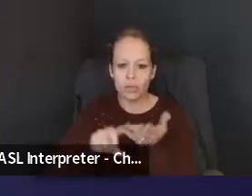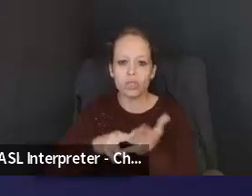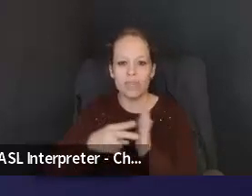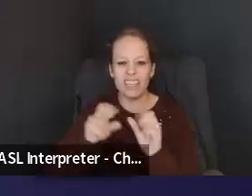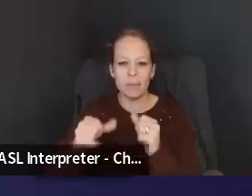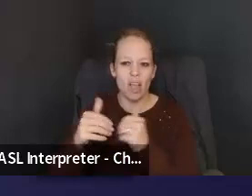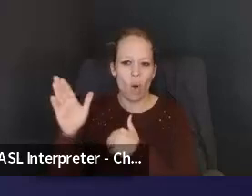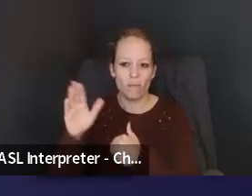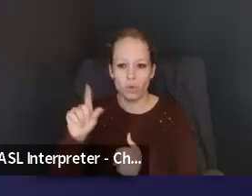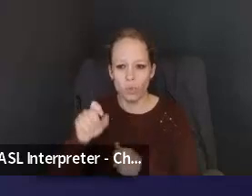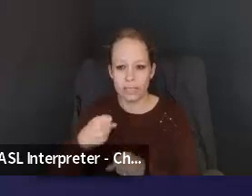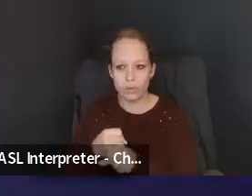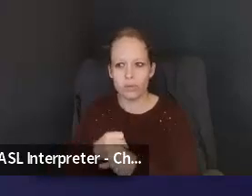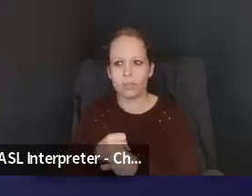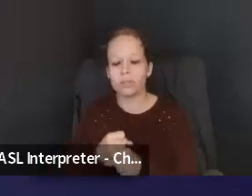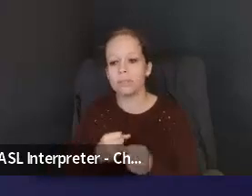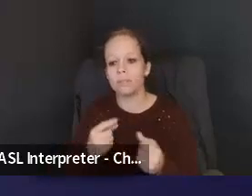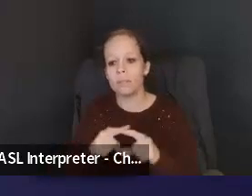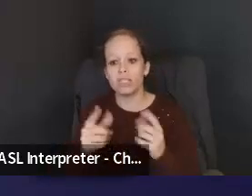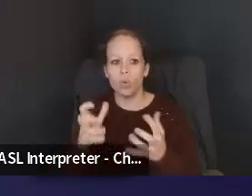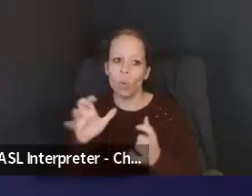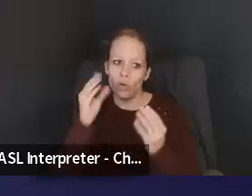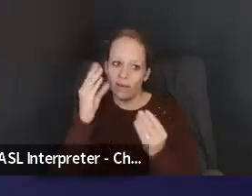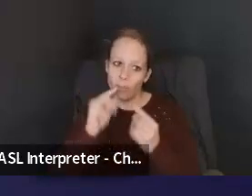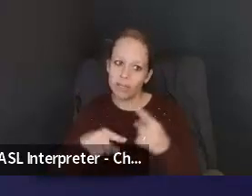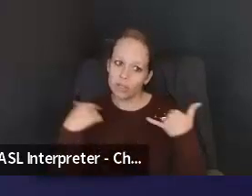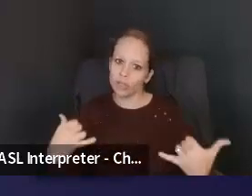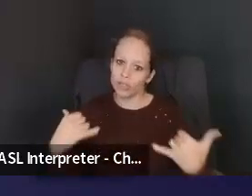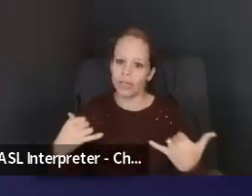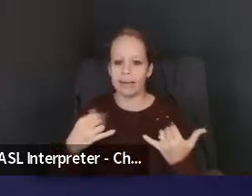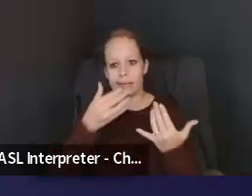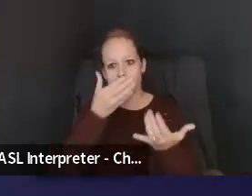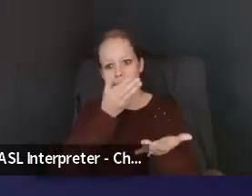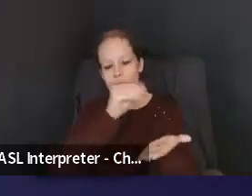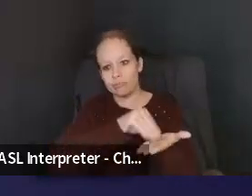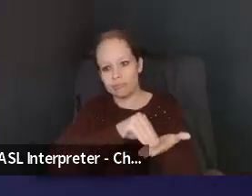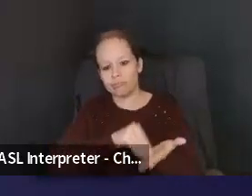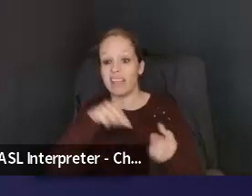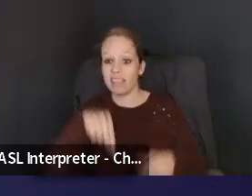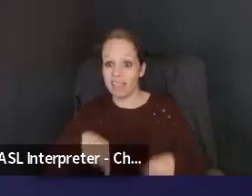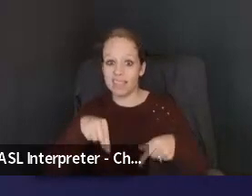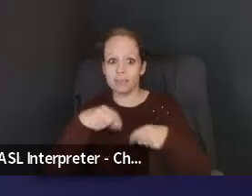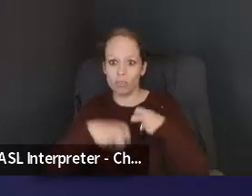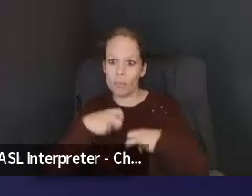your information to be current to document that this is a problem now. Here's what's been done